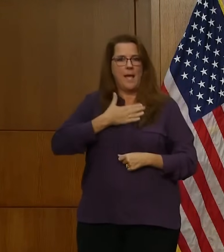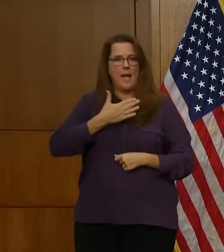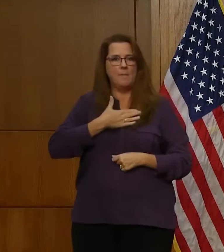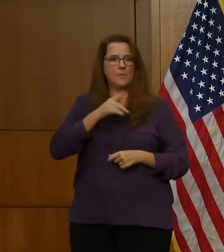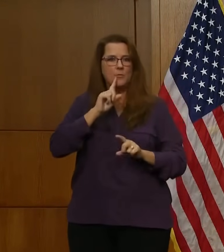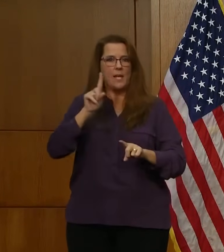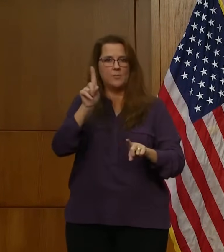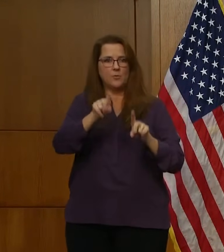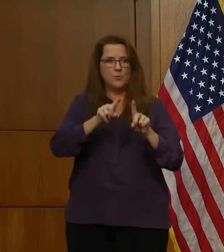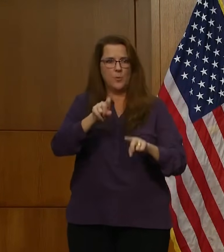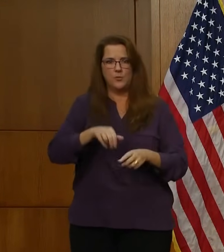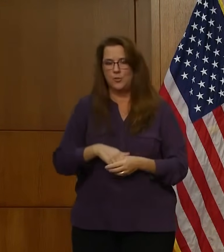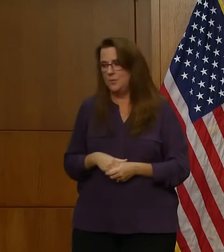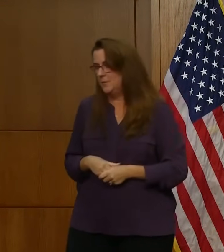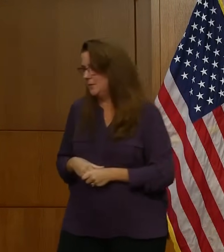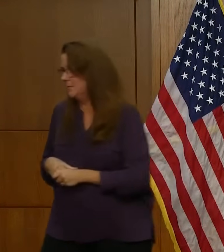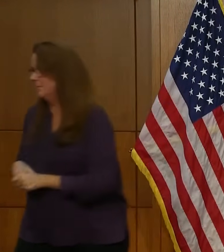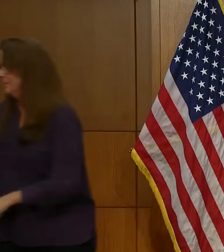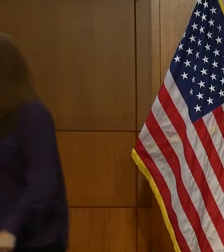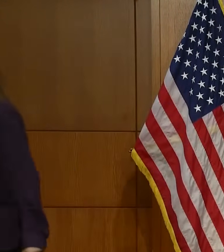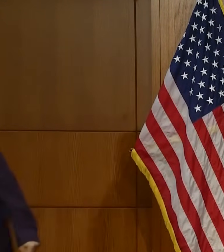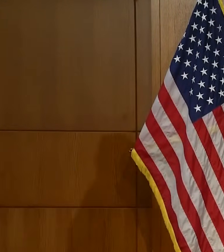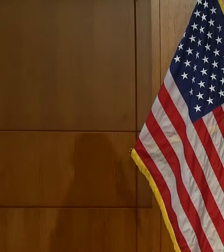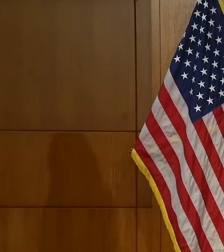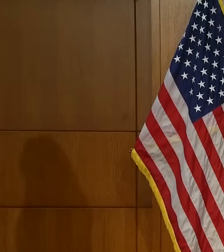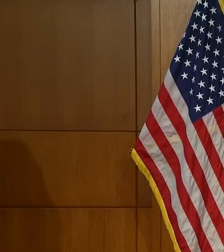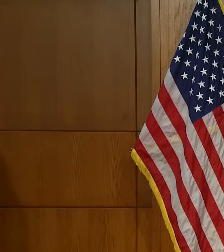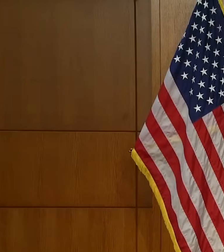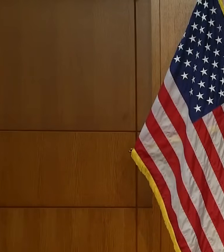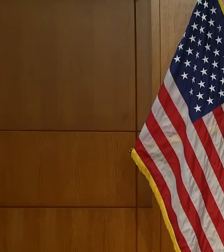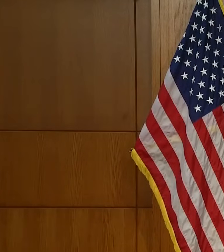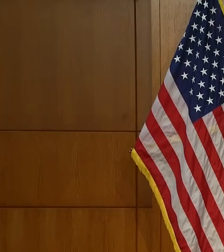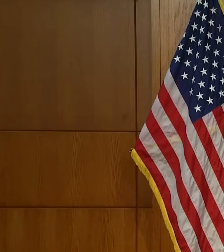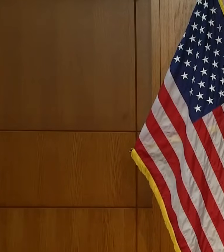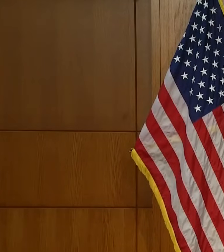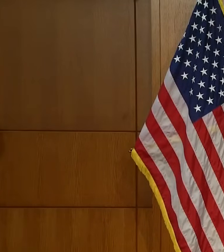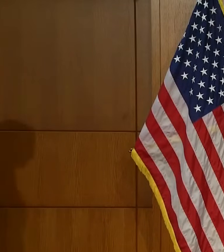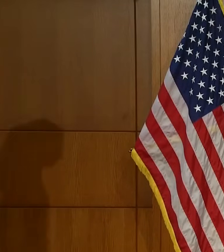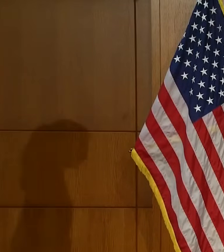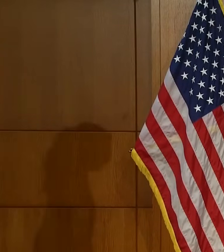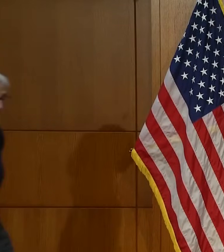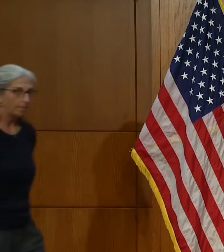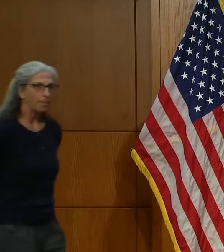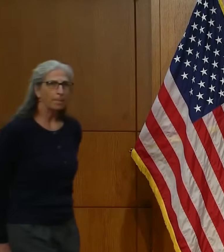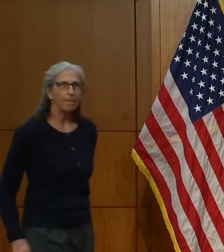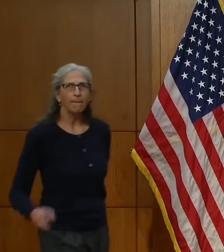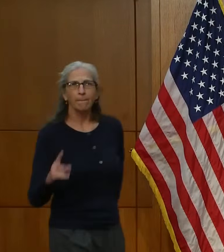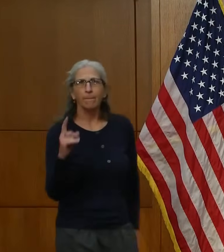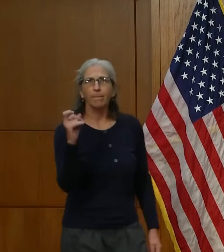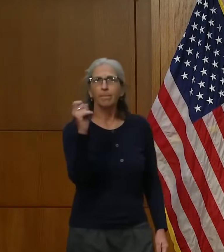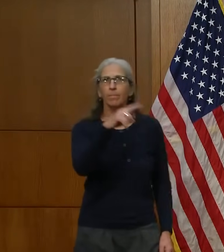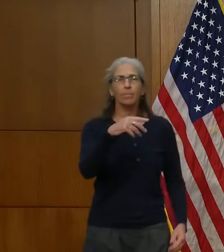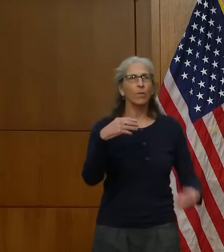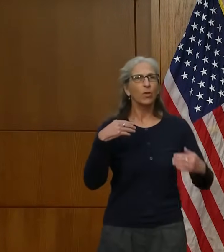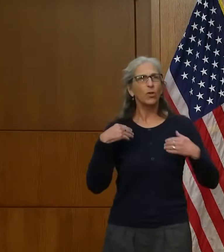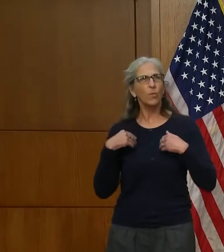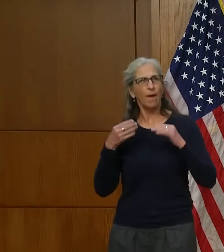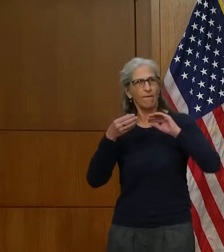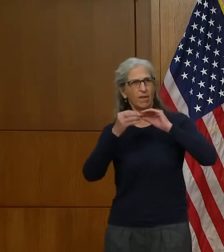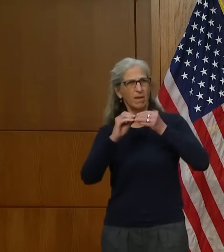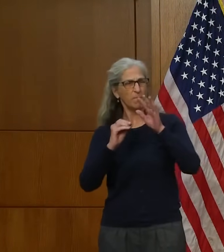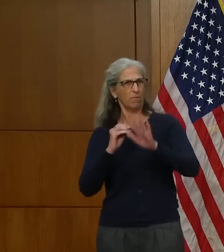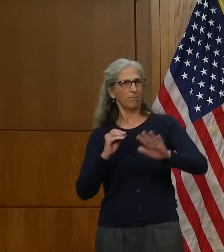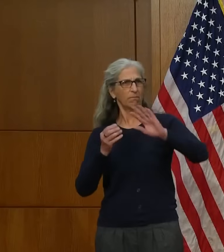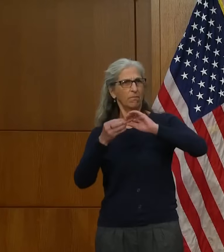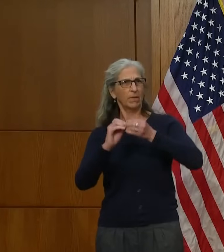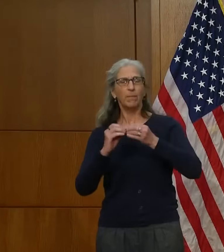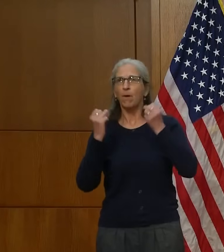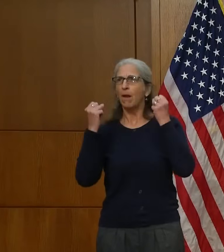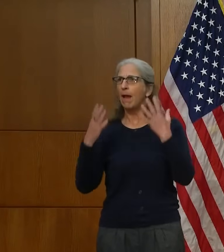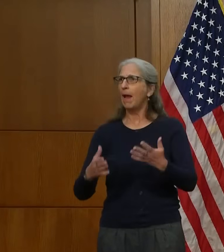US TODAY. S O. I WILL BE GLAD